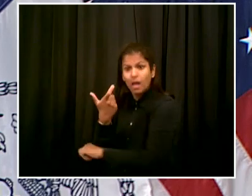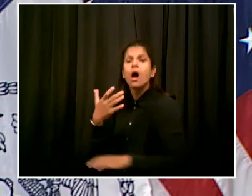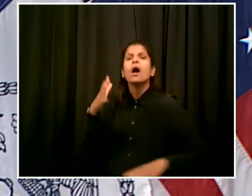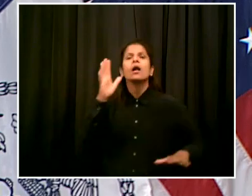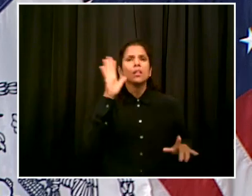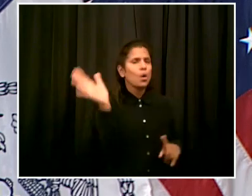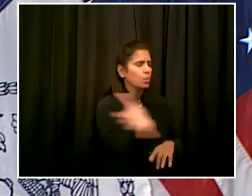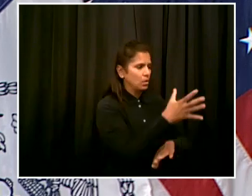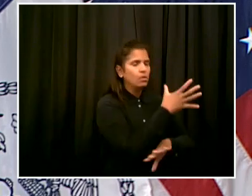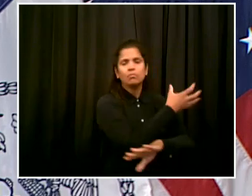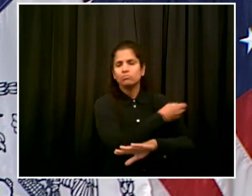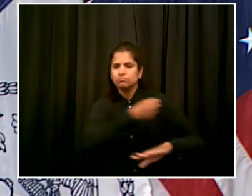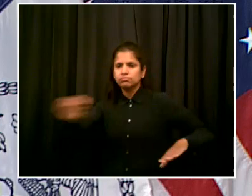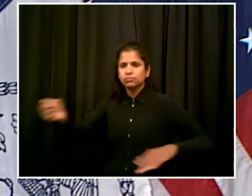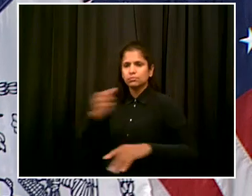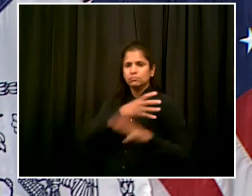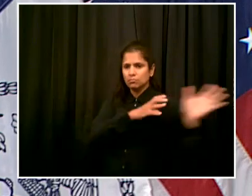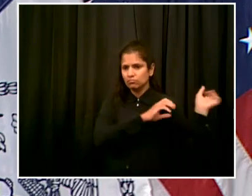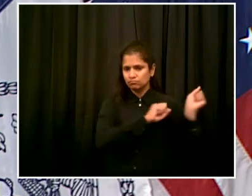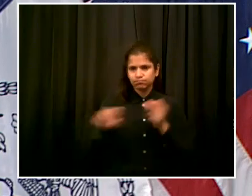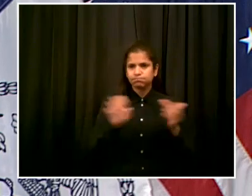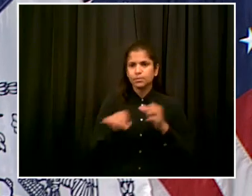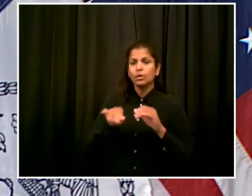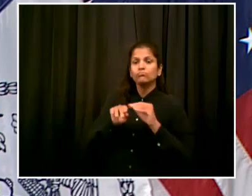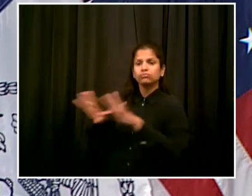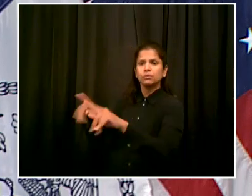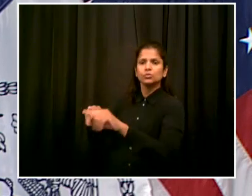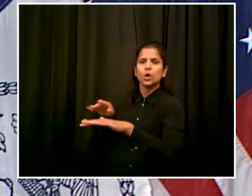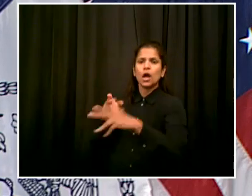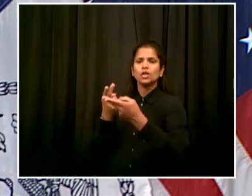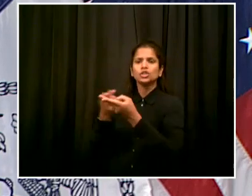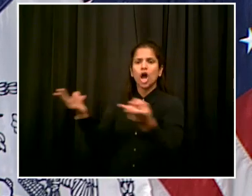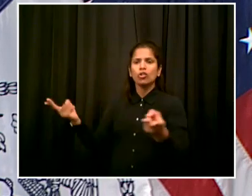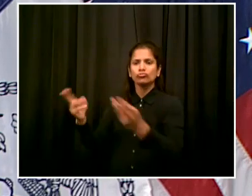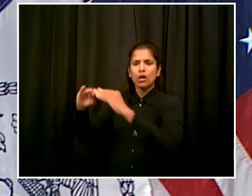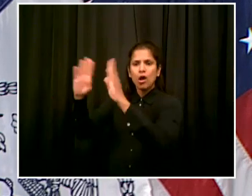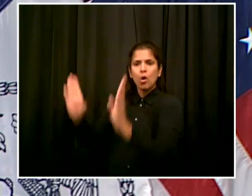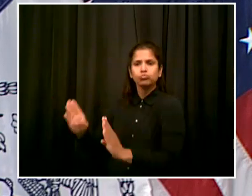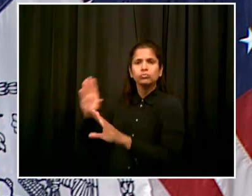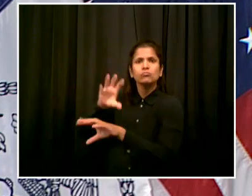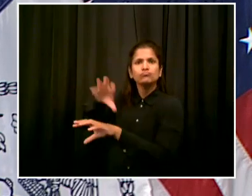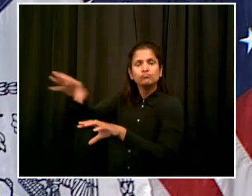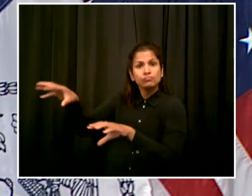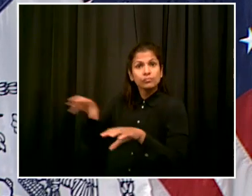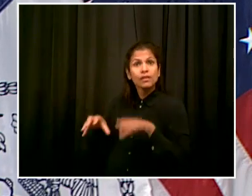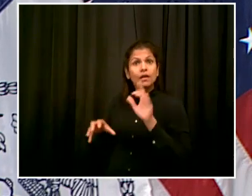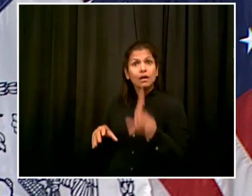MOVE OUT OF THE HOTELS IN BACK INTO THE SHELTER SYSTEM. WE ARE CONSTANTLGY OIGN